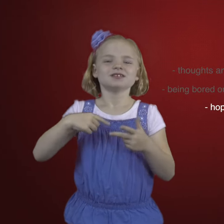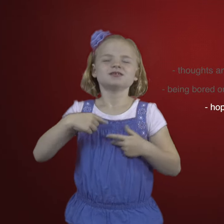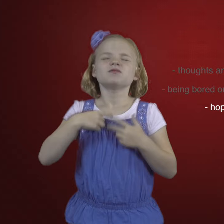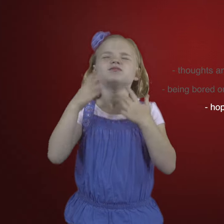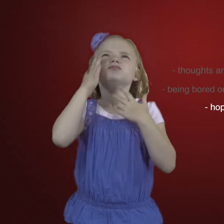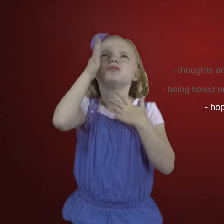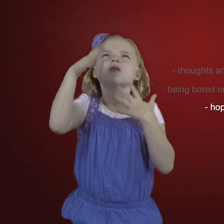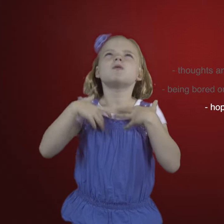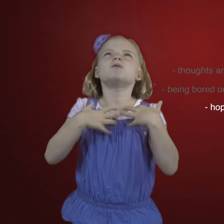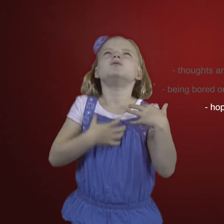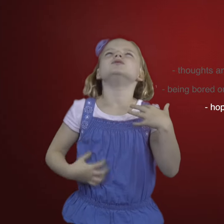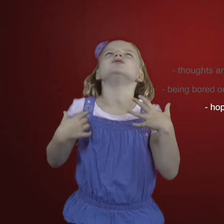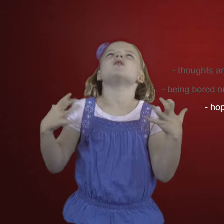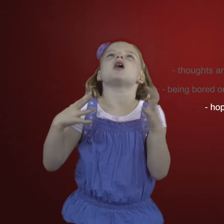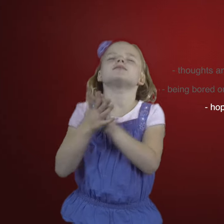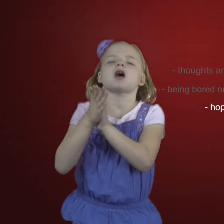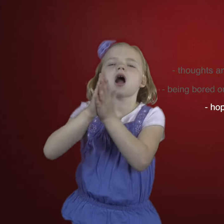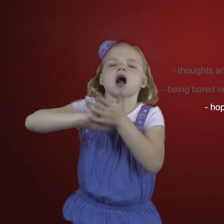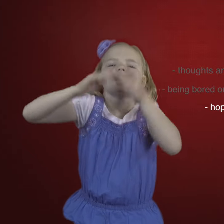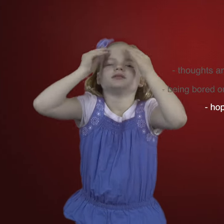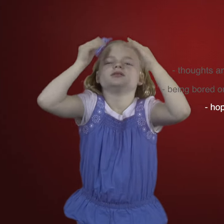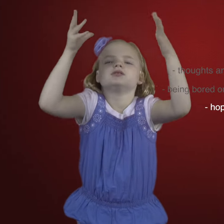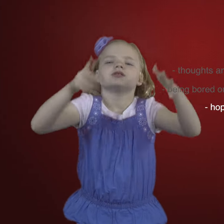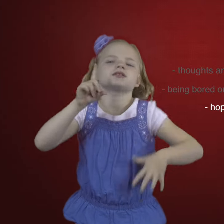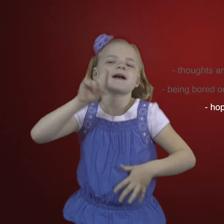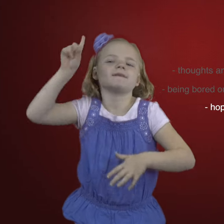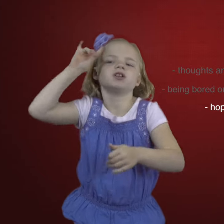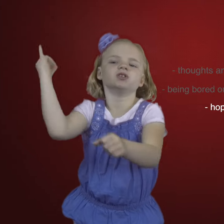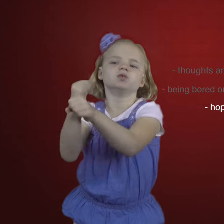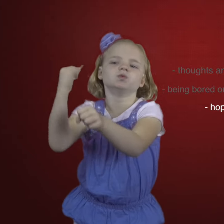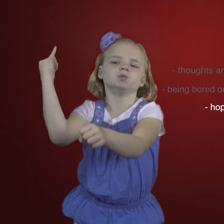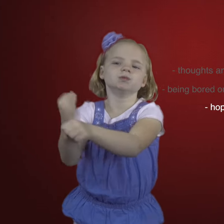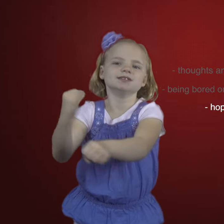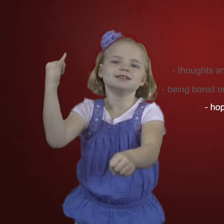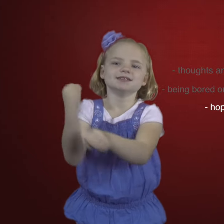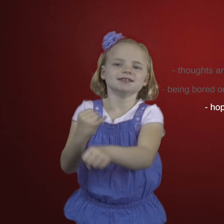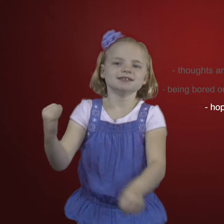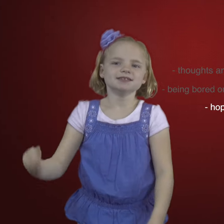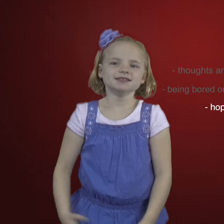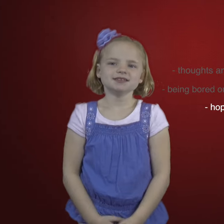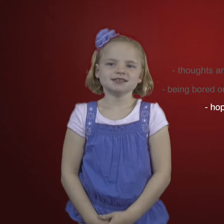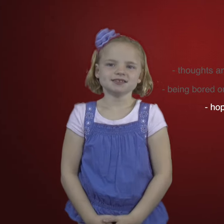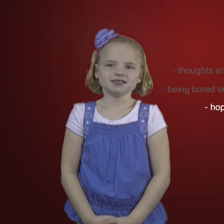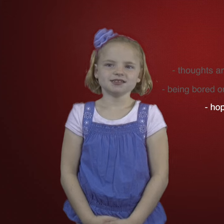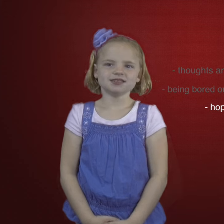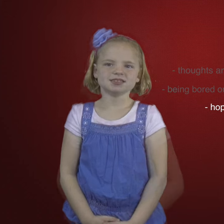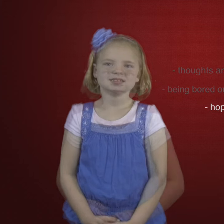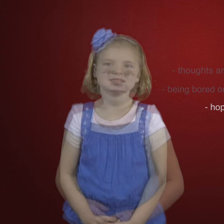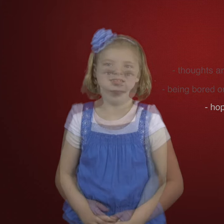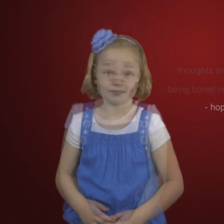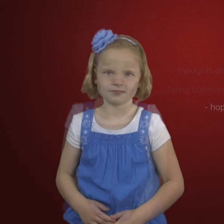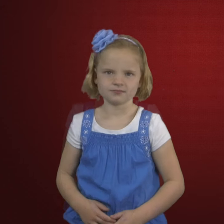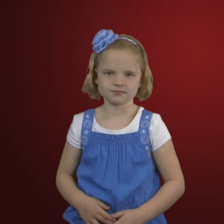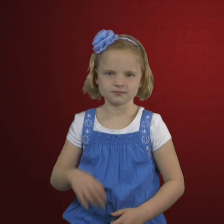Or another meaning is something that you want to become in the future. like work as a teacher at a school for the Deaf.